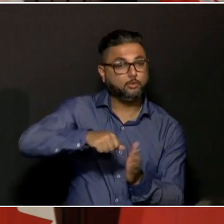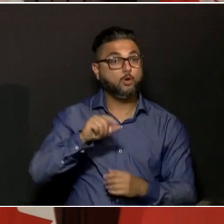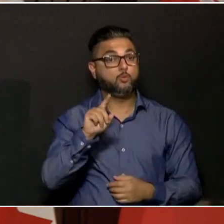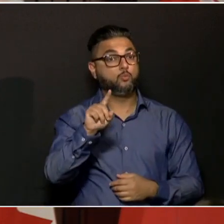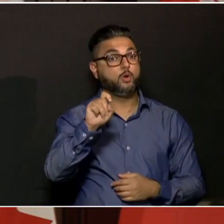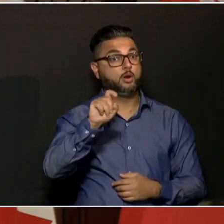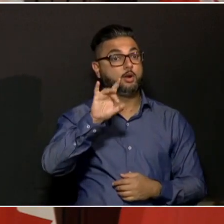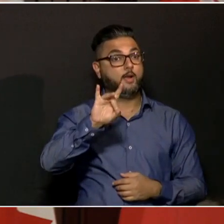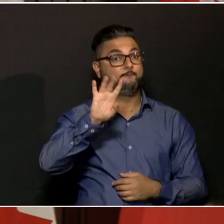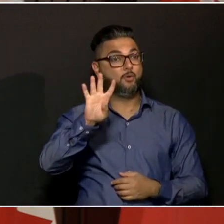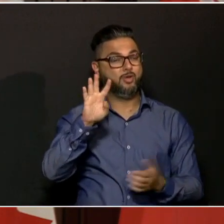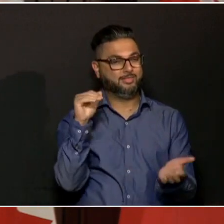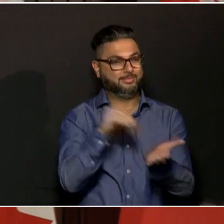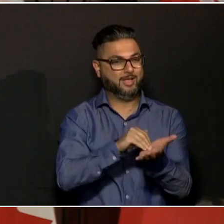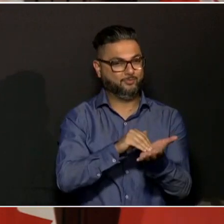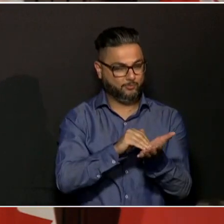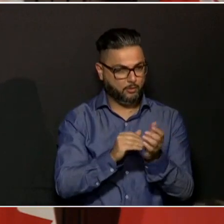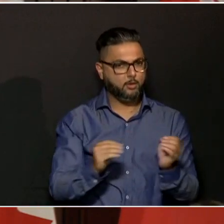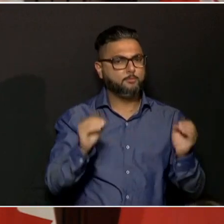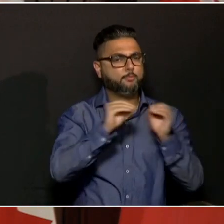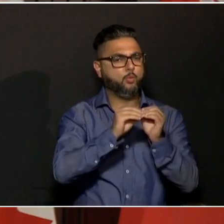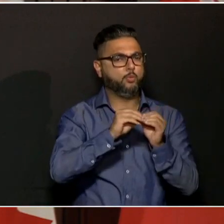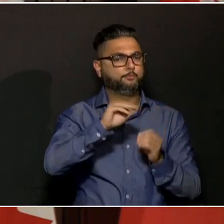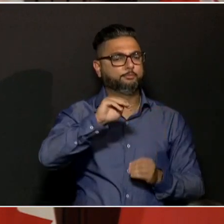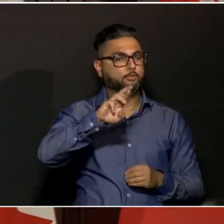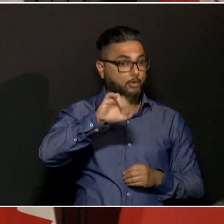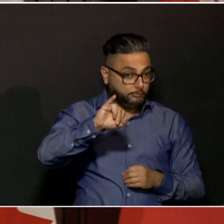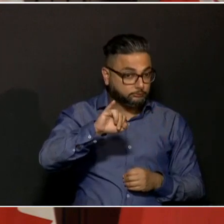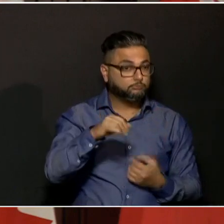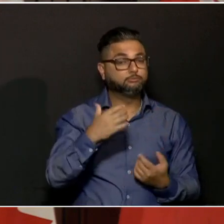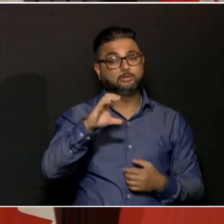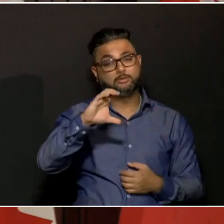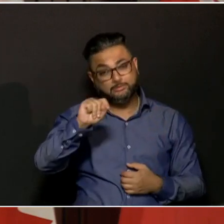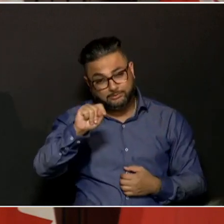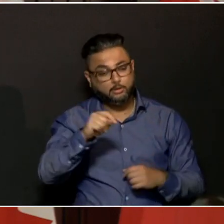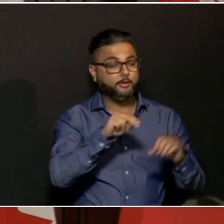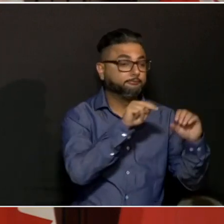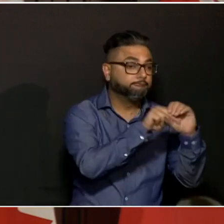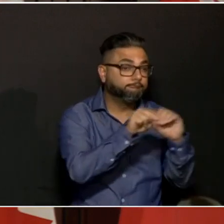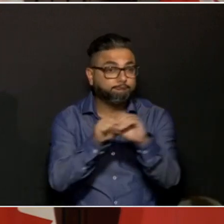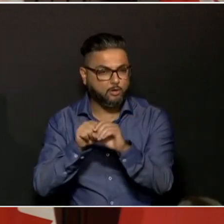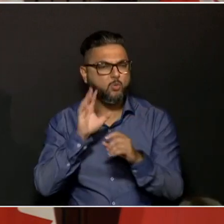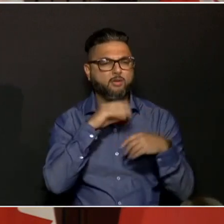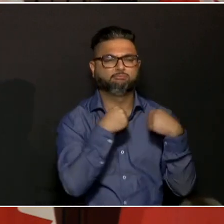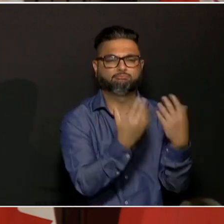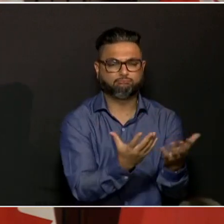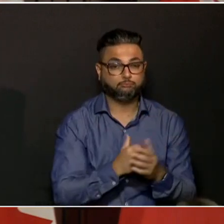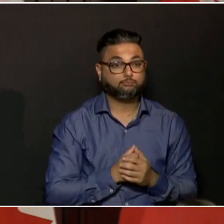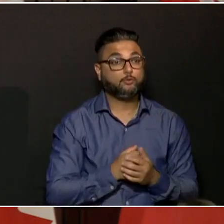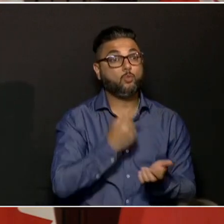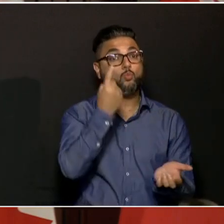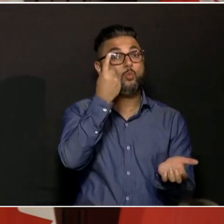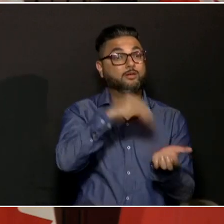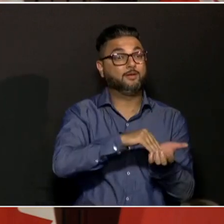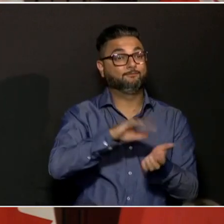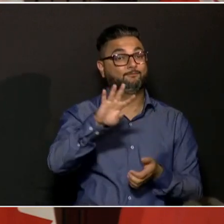more MRI and CT scans and we are also adding over 1400 more beds and care spaces